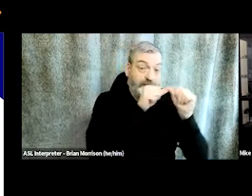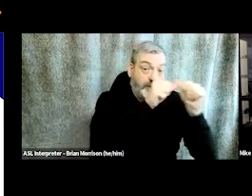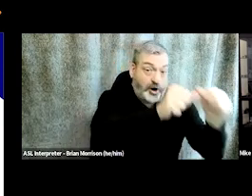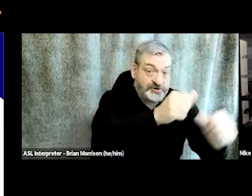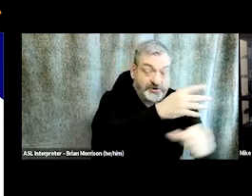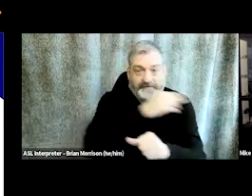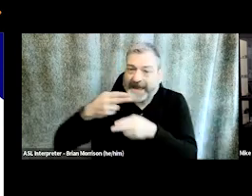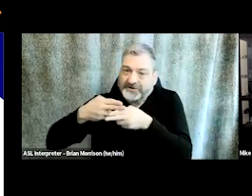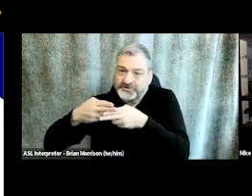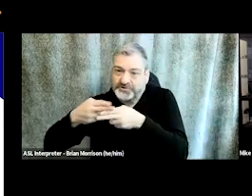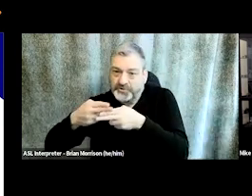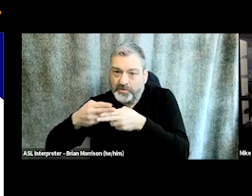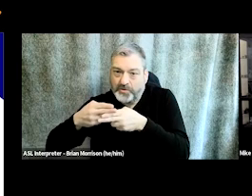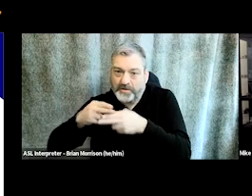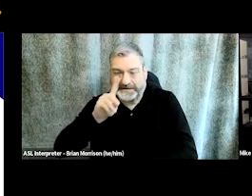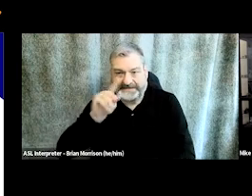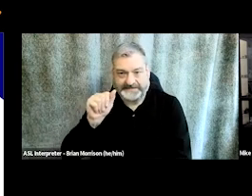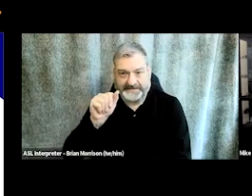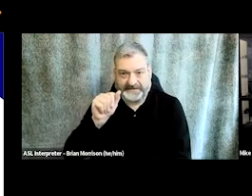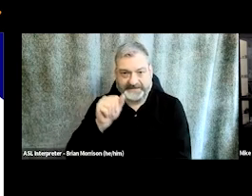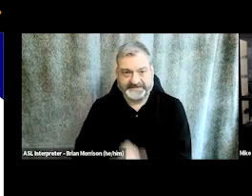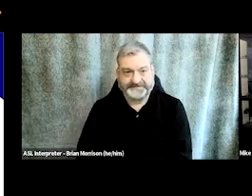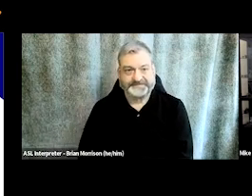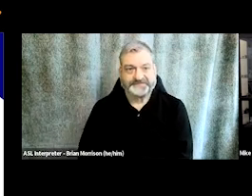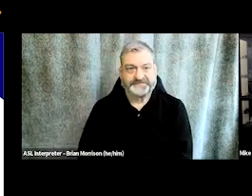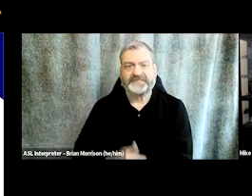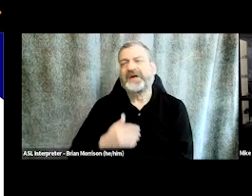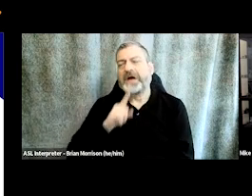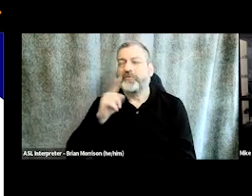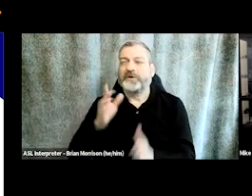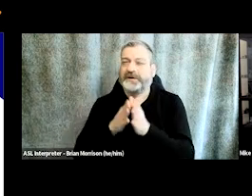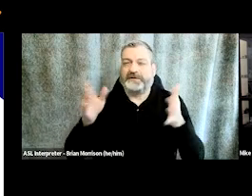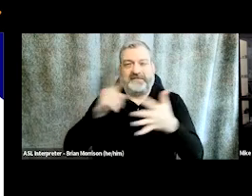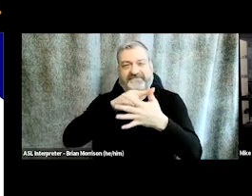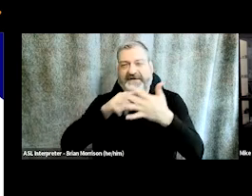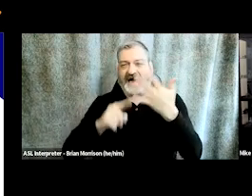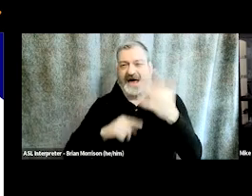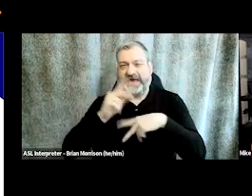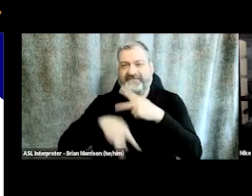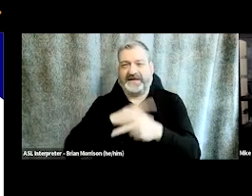I like to think about disabilities in five general types. This is not a definitive list.